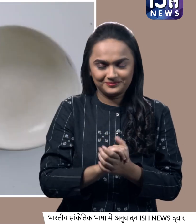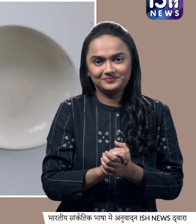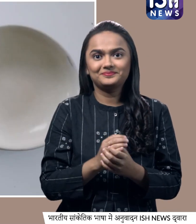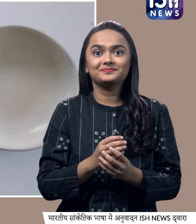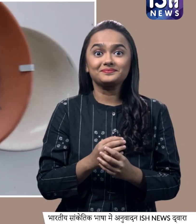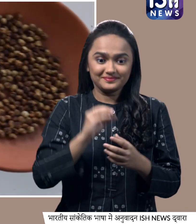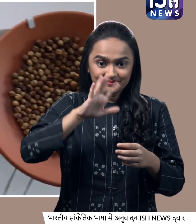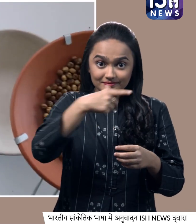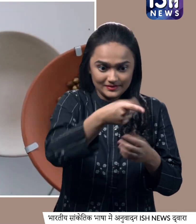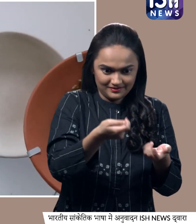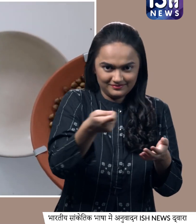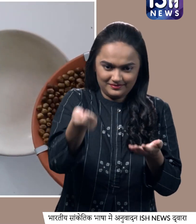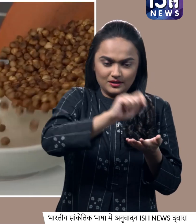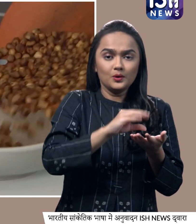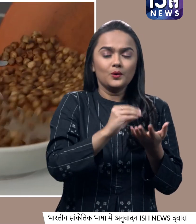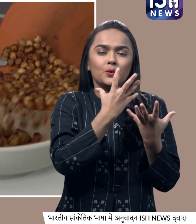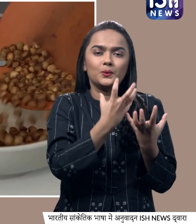Now take them off the pan and allow them to cool down